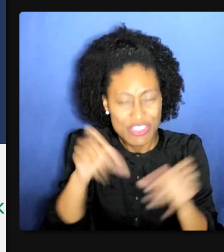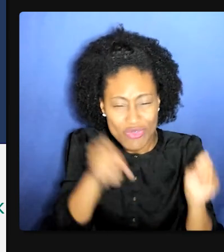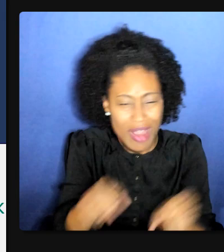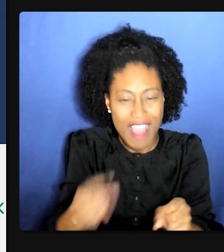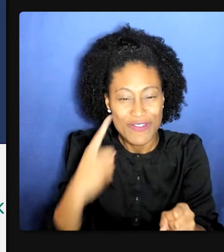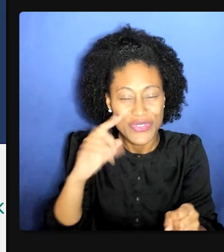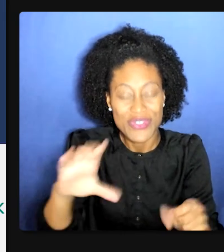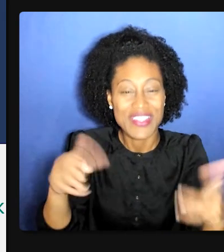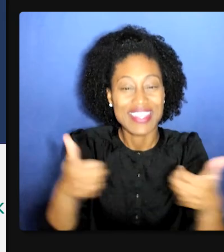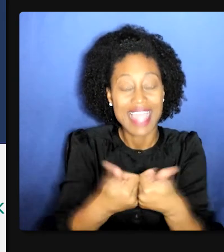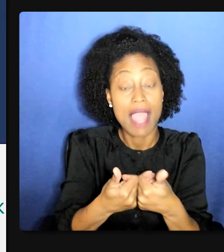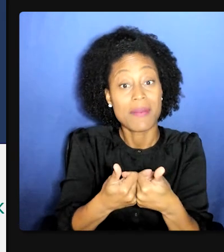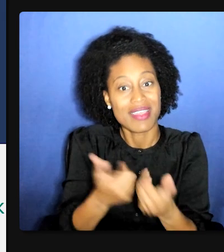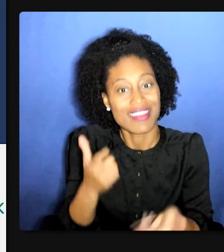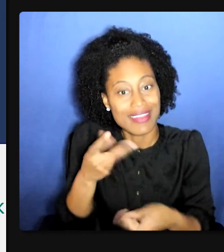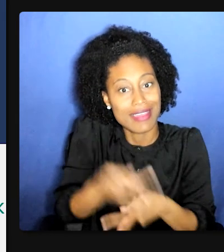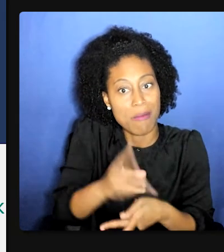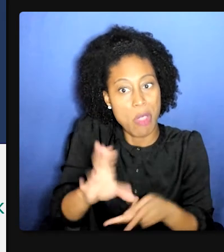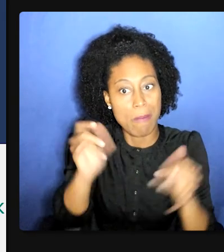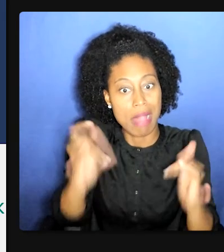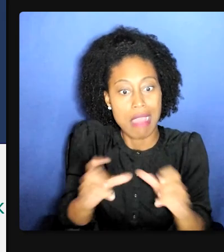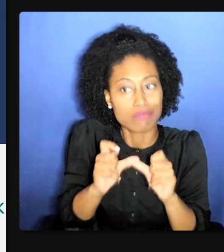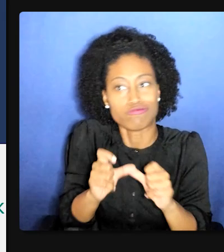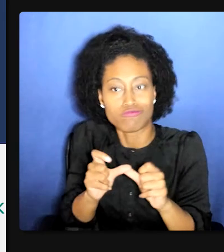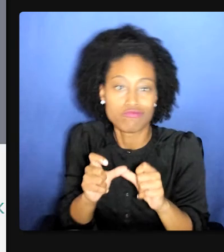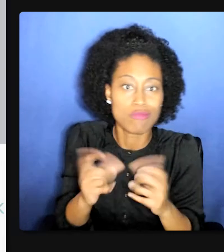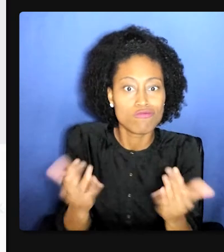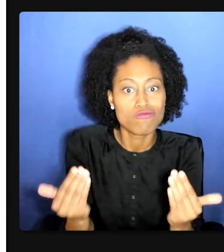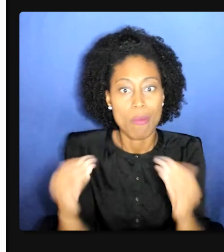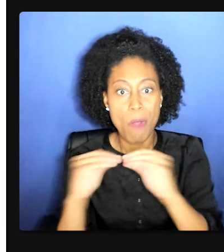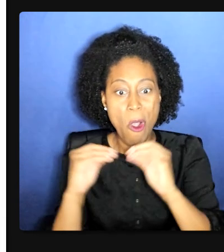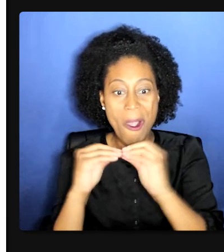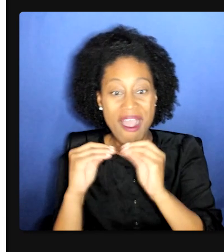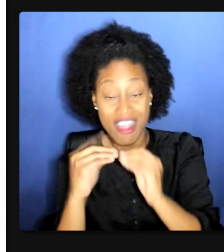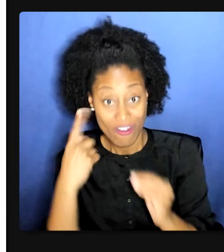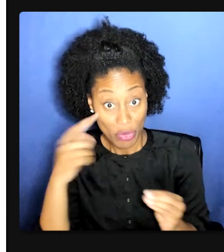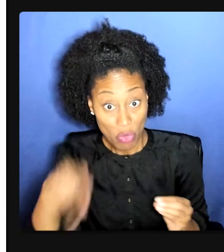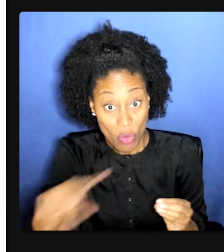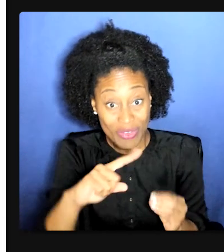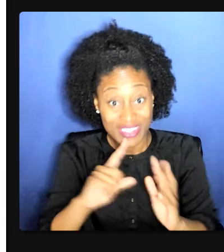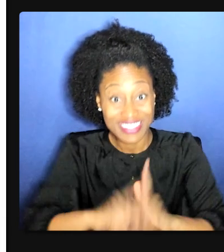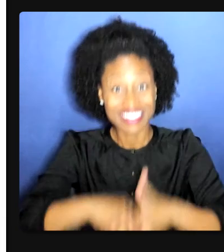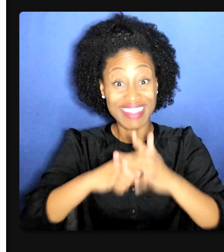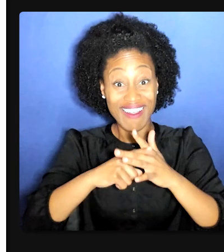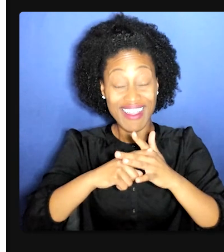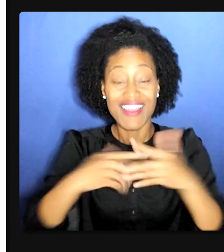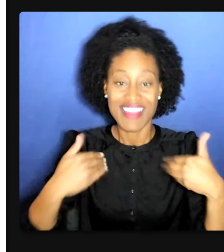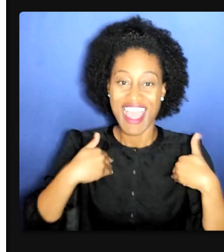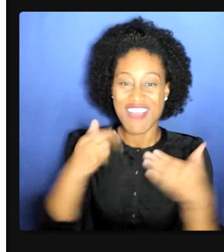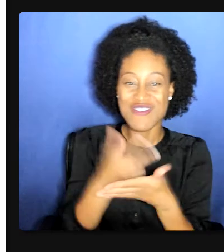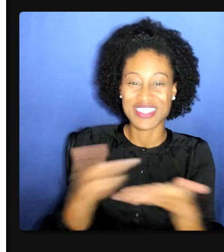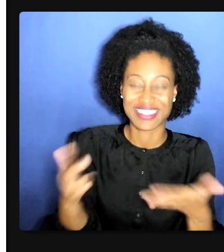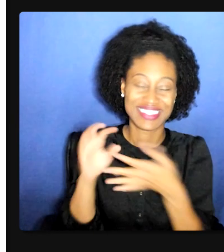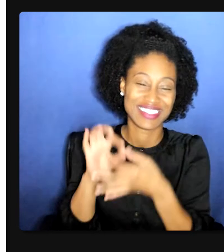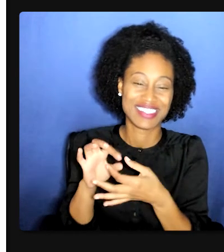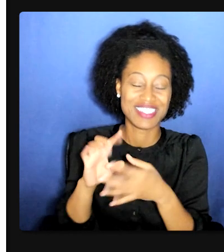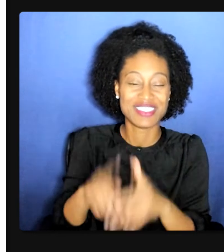to keep the players coming back for more. For you to get started, please refer to the resources, starting with the technical documentation